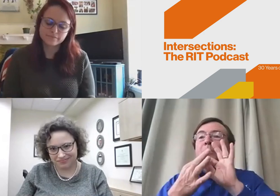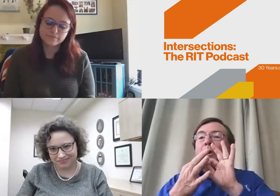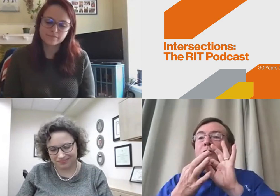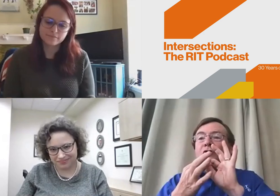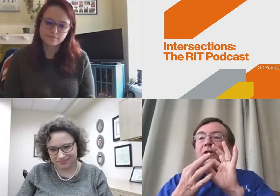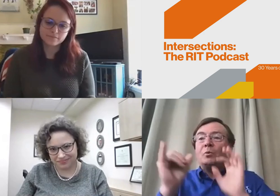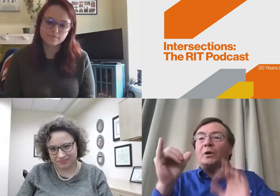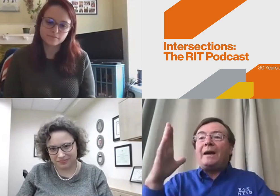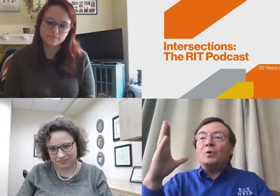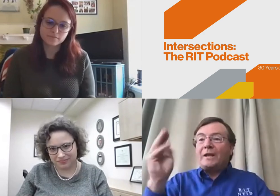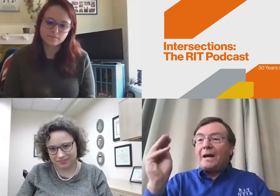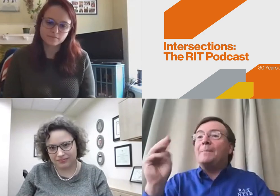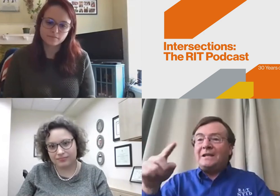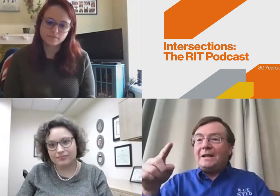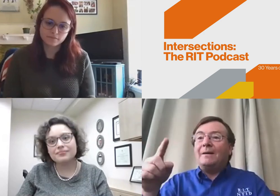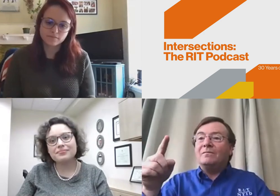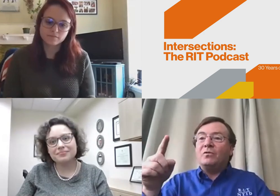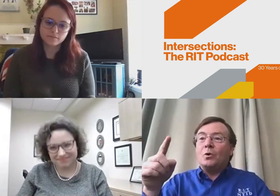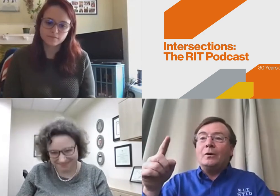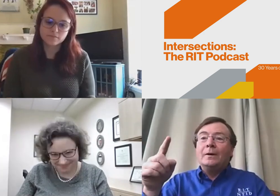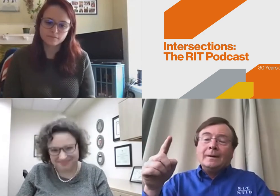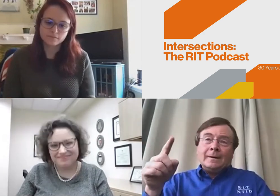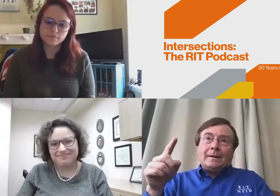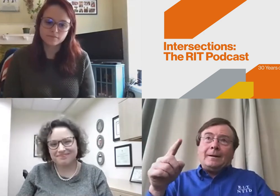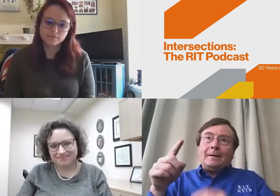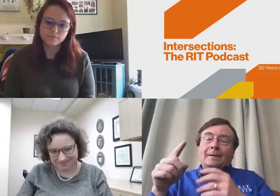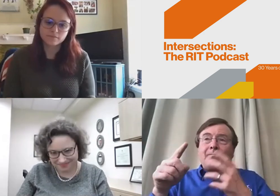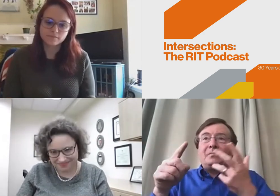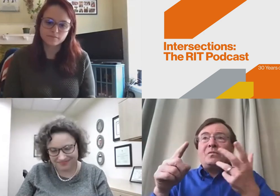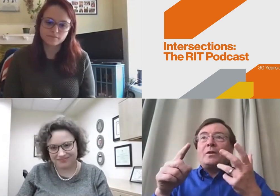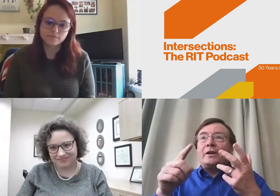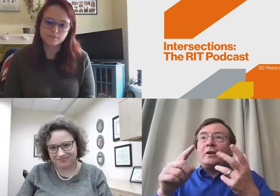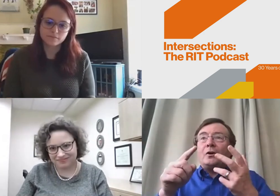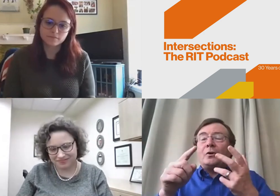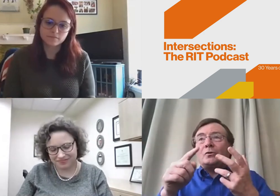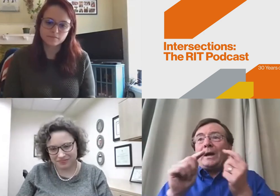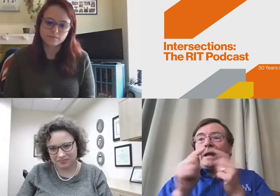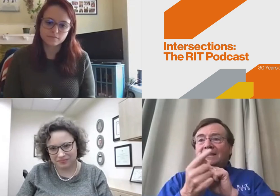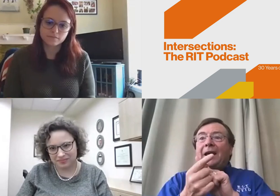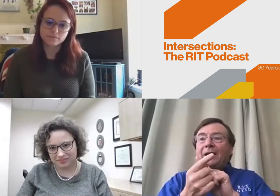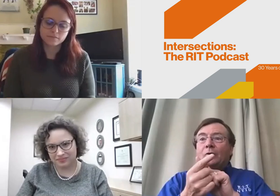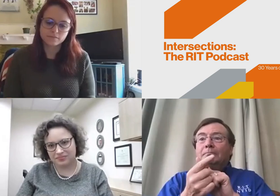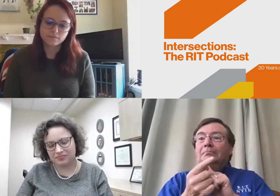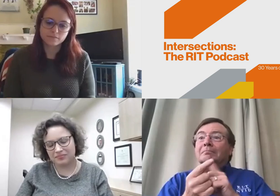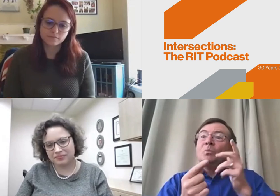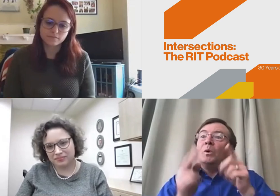the partnership we have with IBM for their translator.